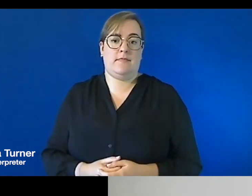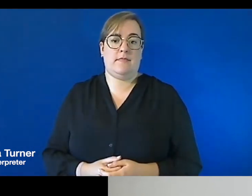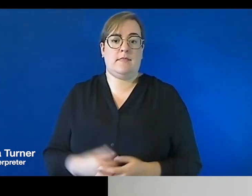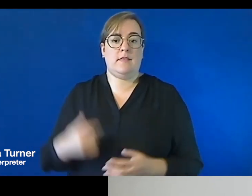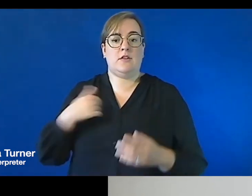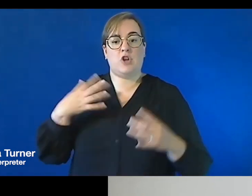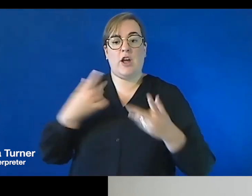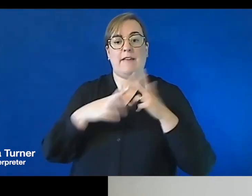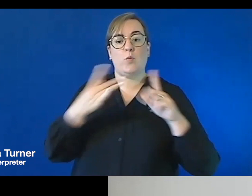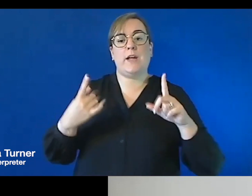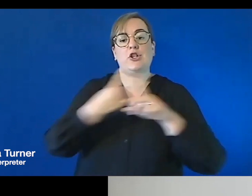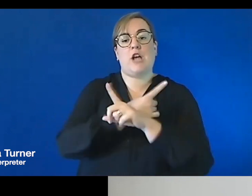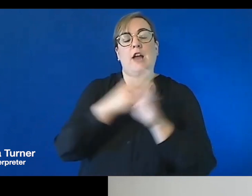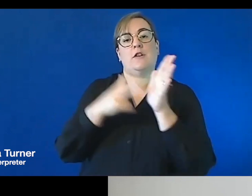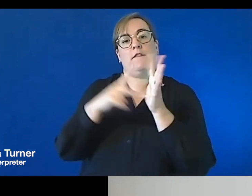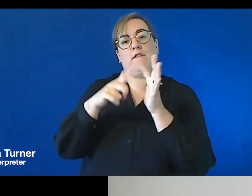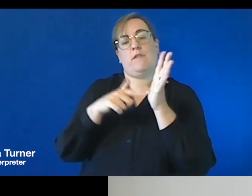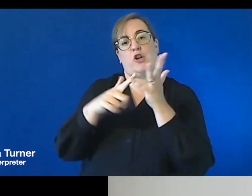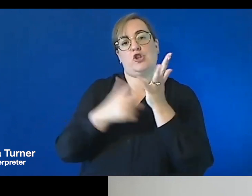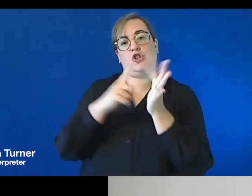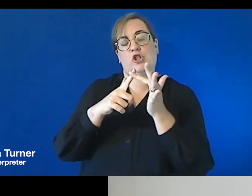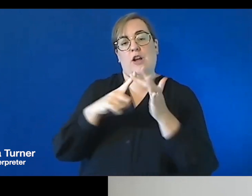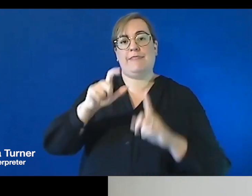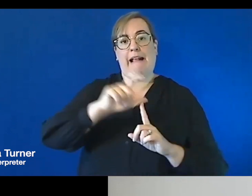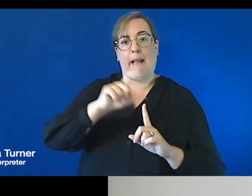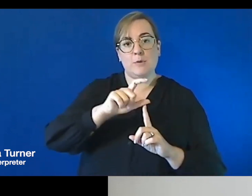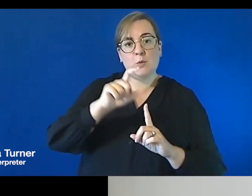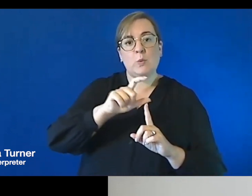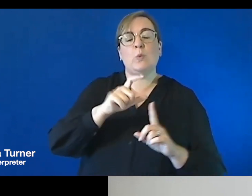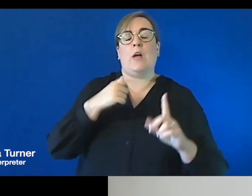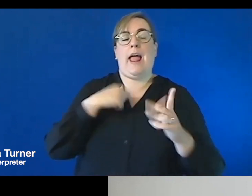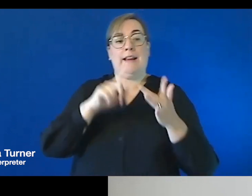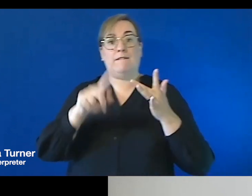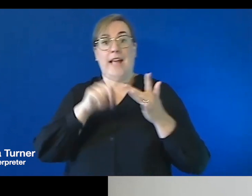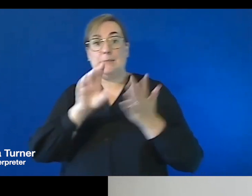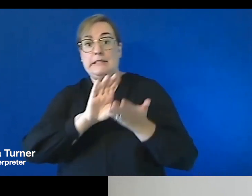investment field in order to become more focused on impact, on in connection on customers, we will